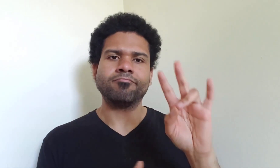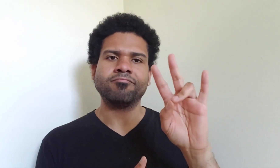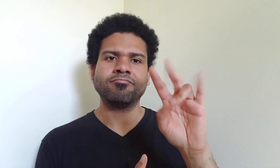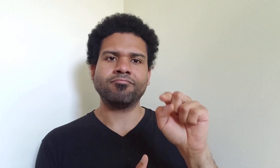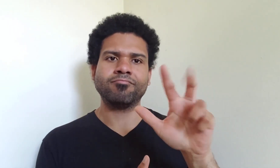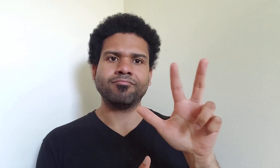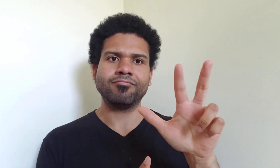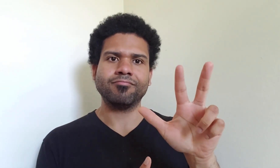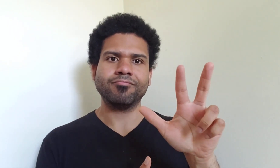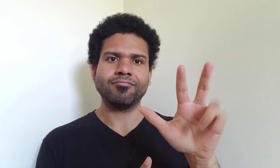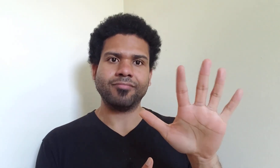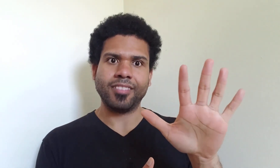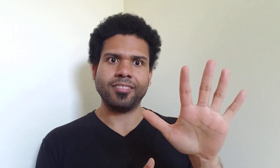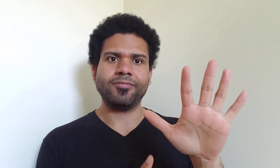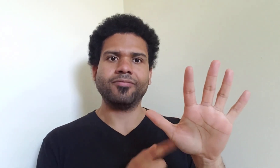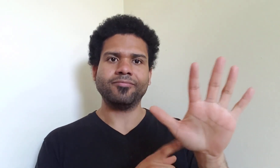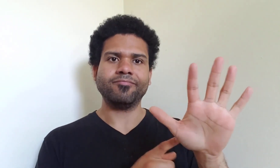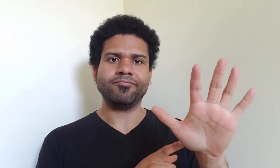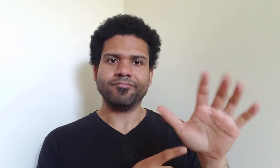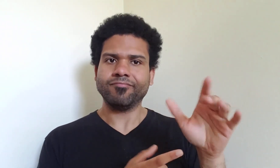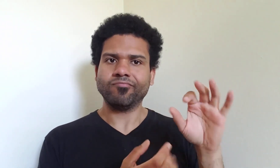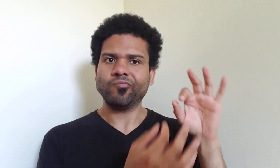The body prefers a pH of 7.35.